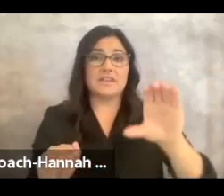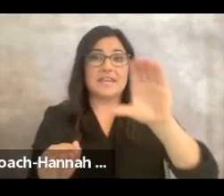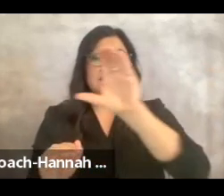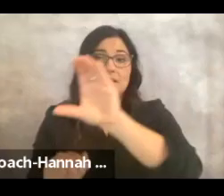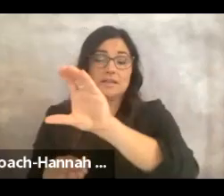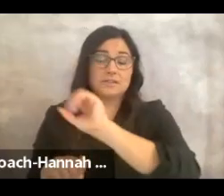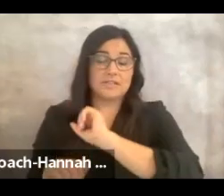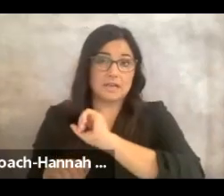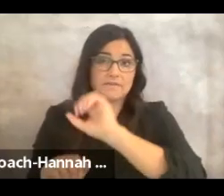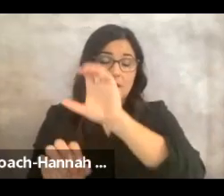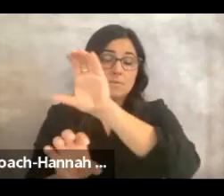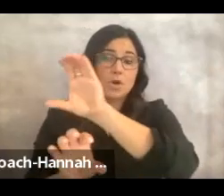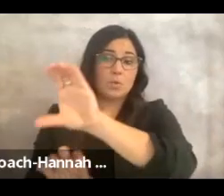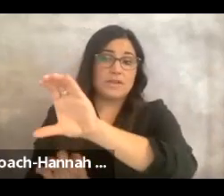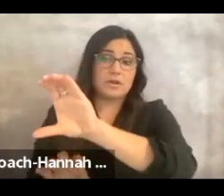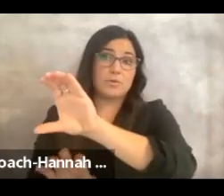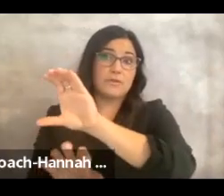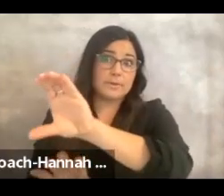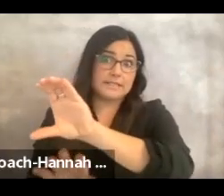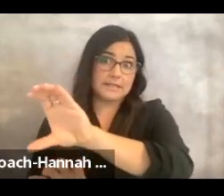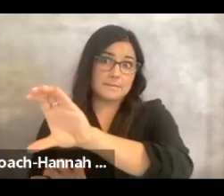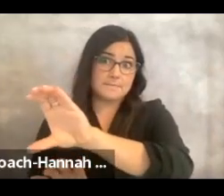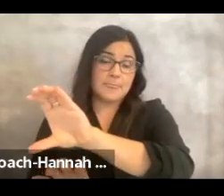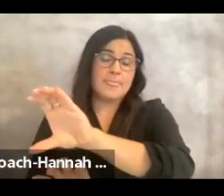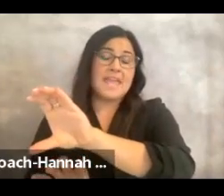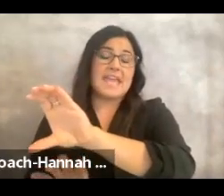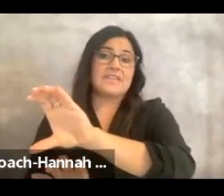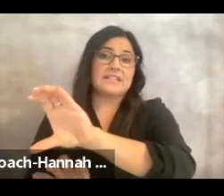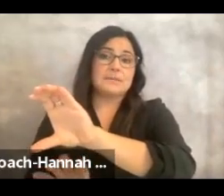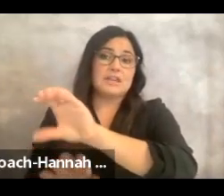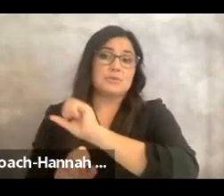the case studies. There's eight of them with your performance exam. And that's going to be a